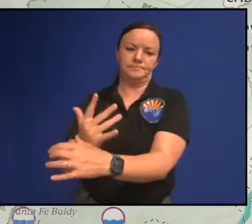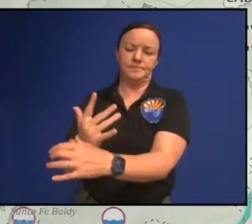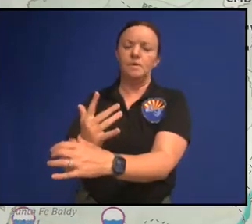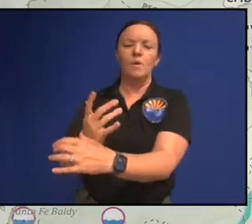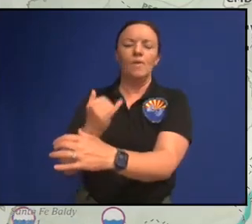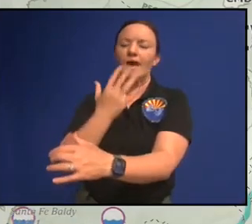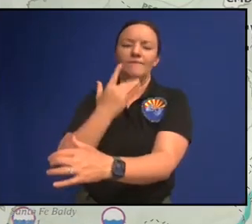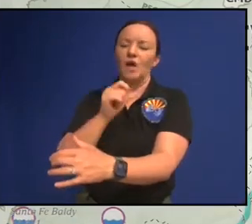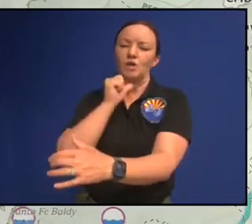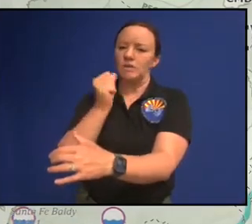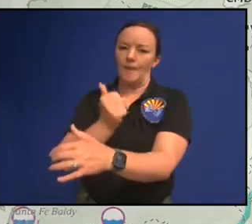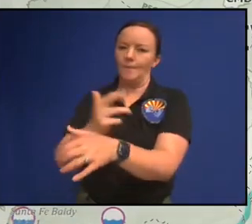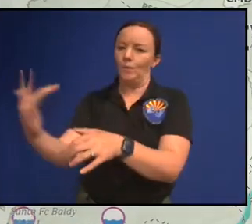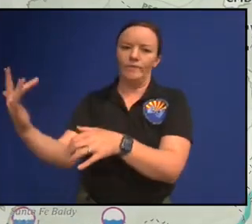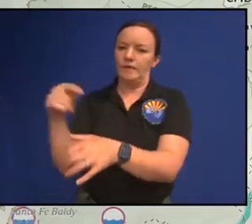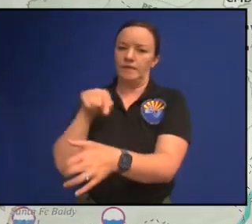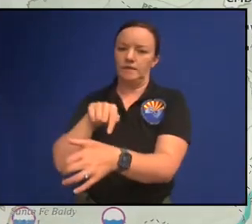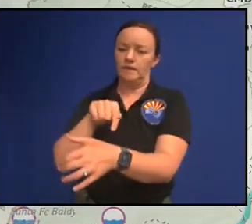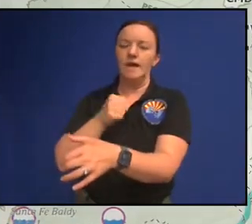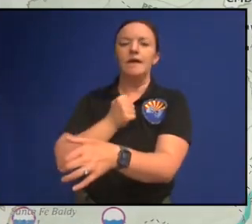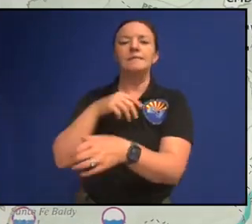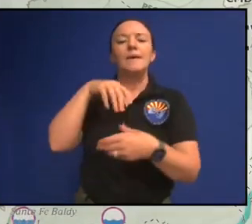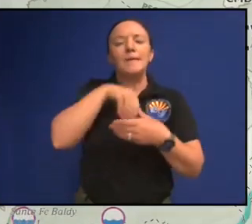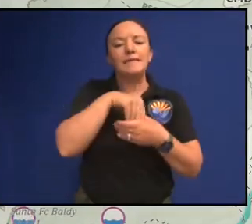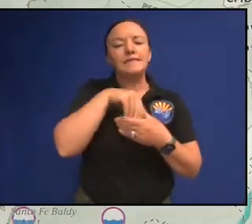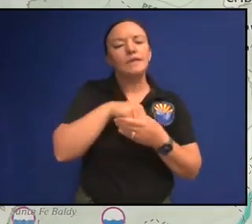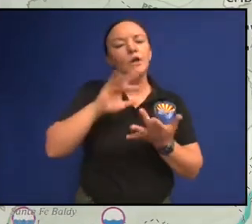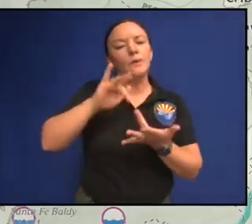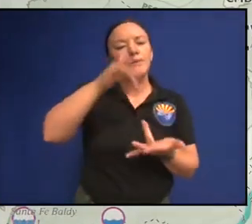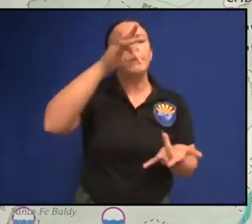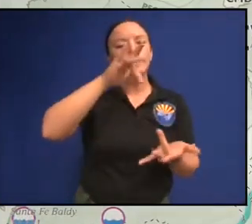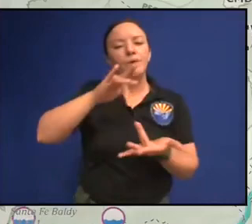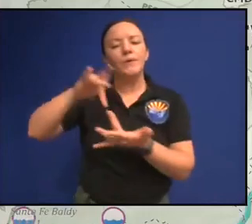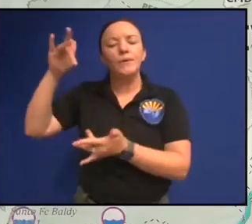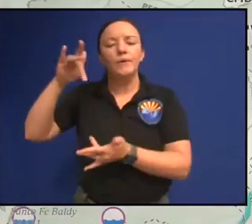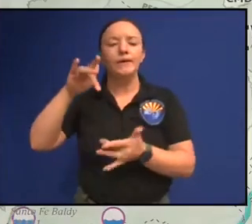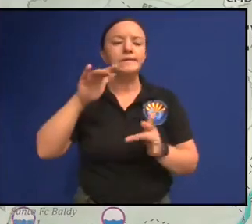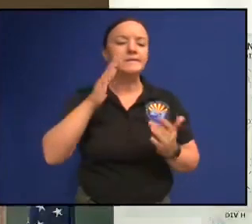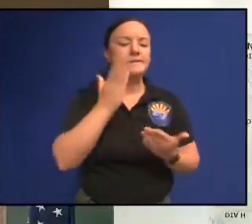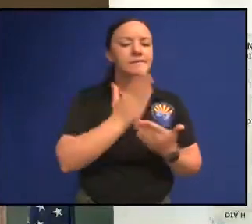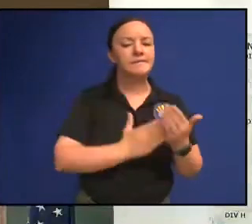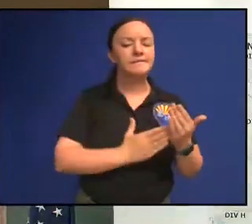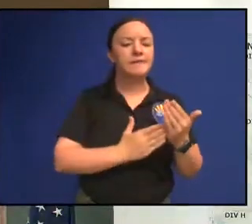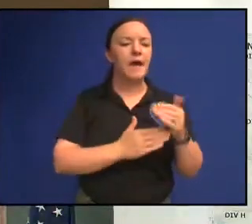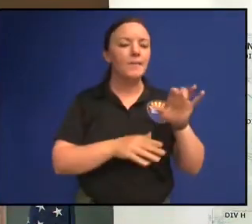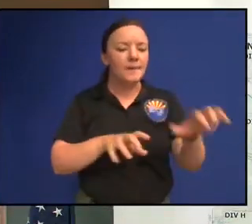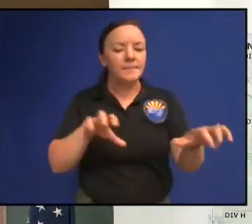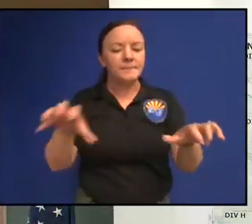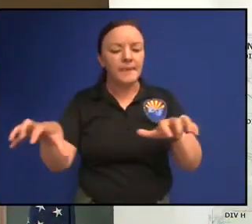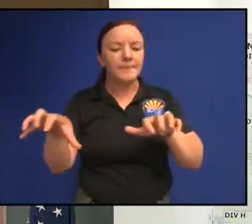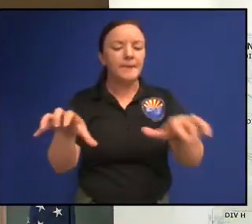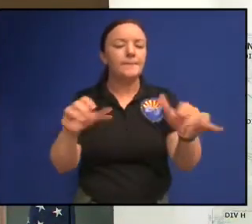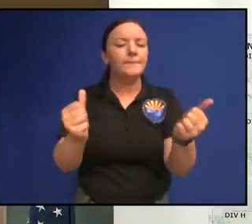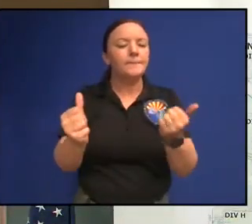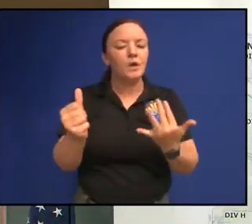INTERIOR SMOKES, POCKETS OF DEADENED DOWN, KIND OF